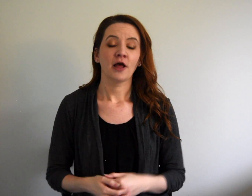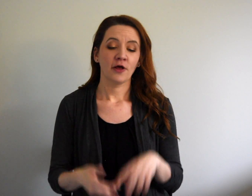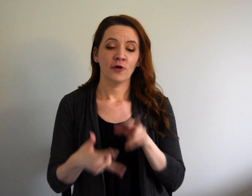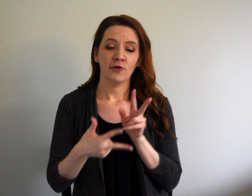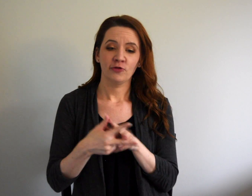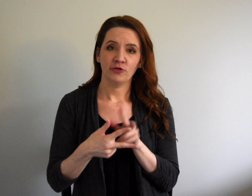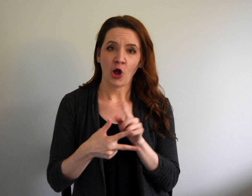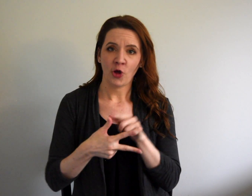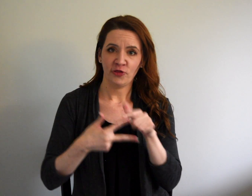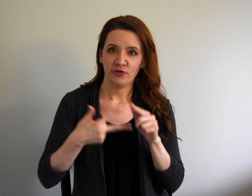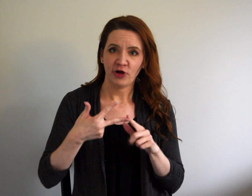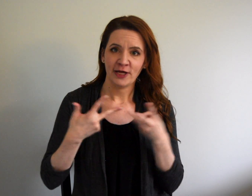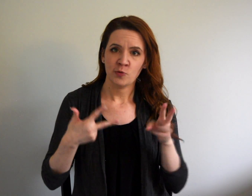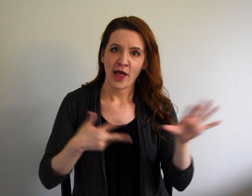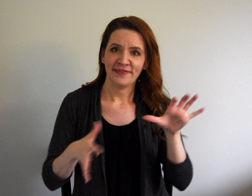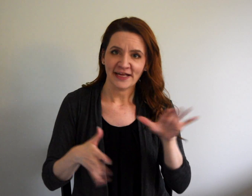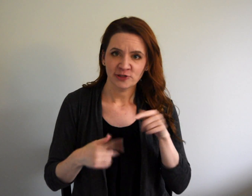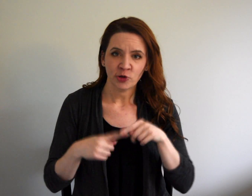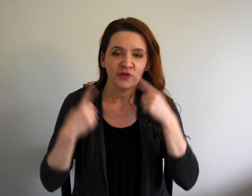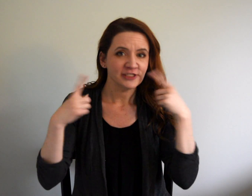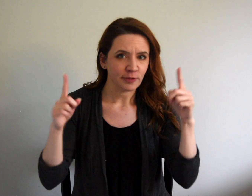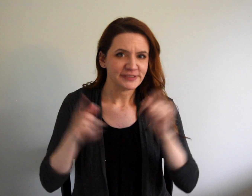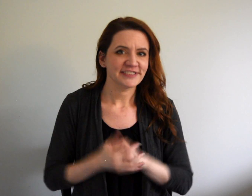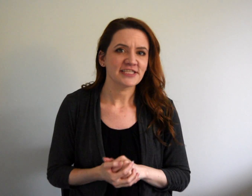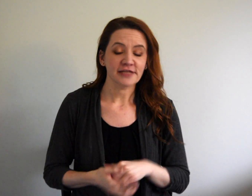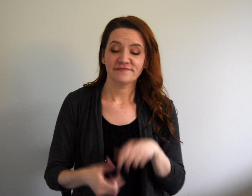There are three things they do to be successful: